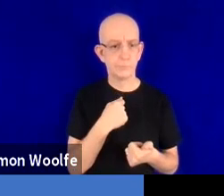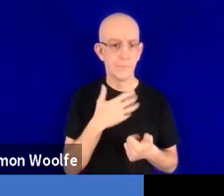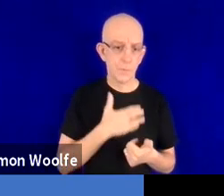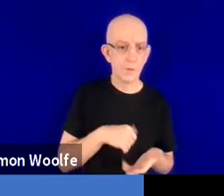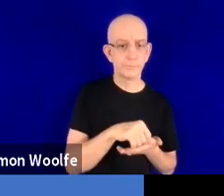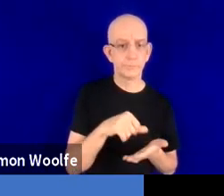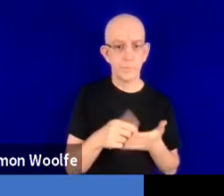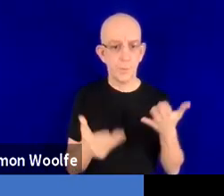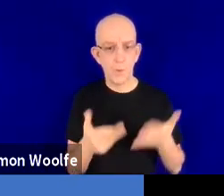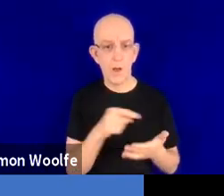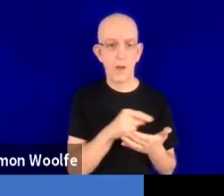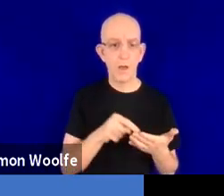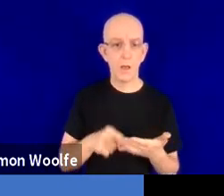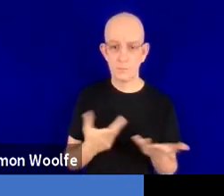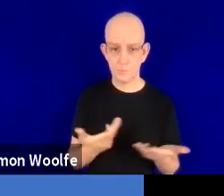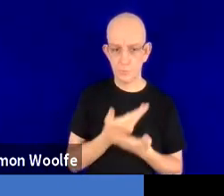Okay. So kind of summarizing some conclusions